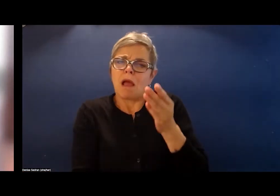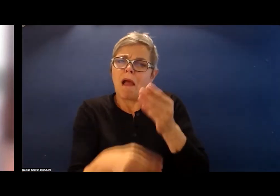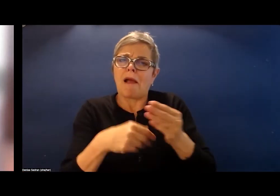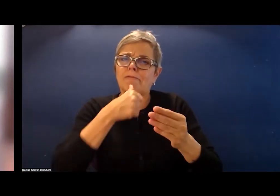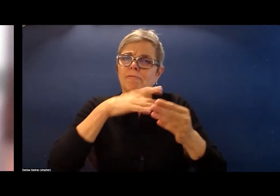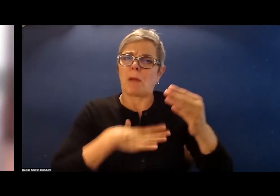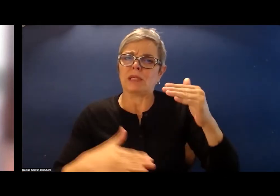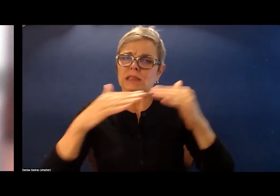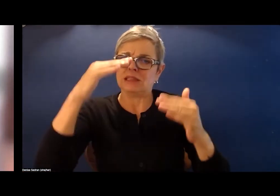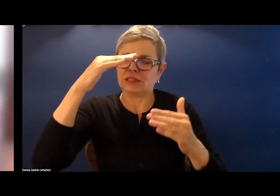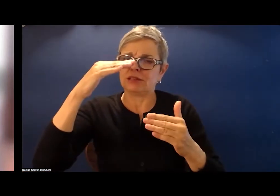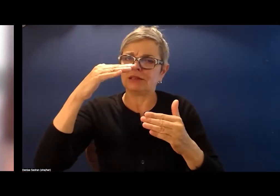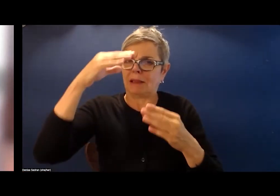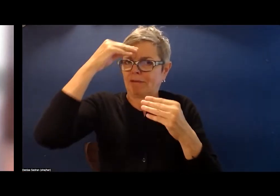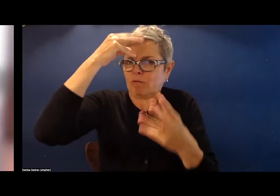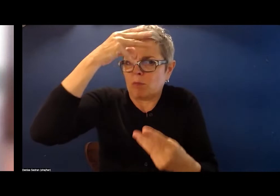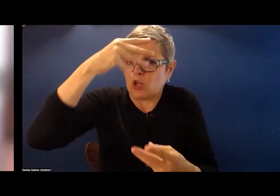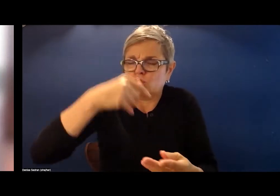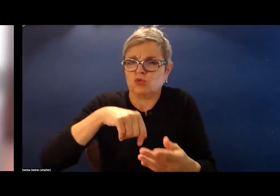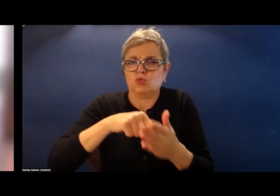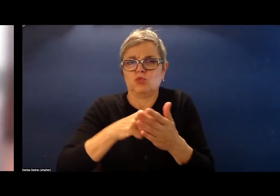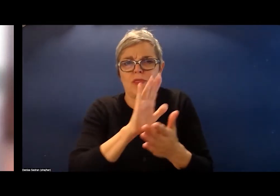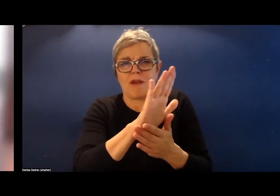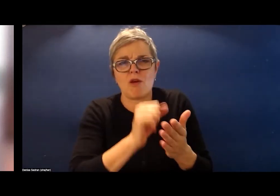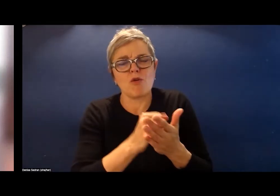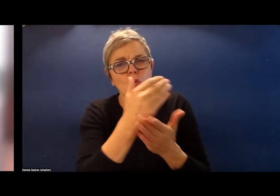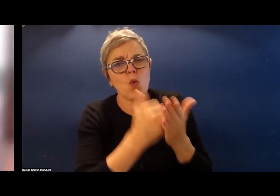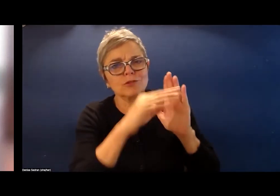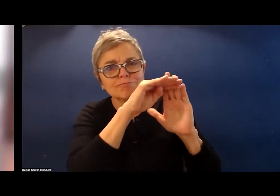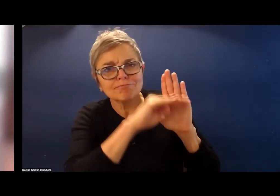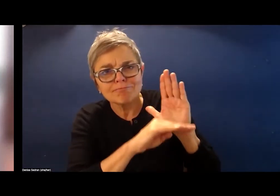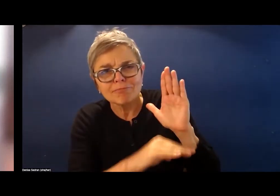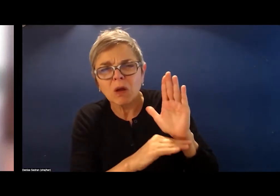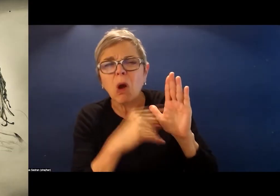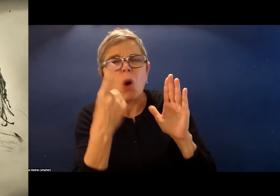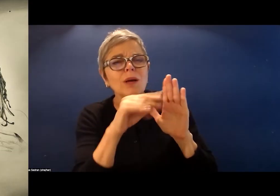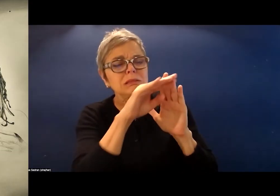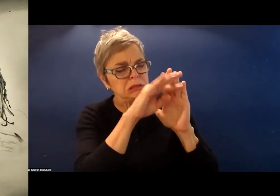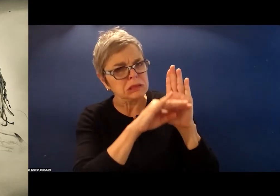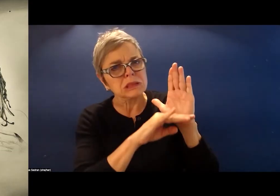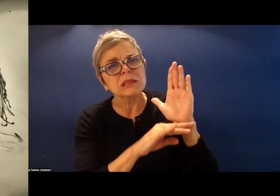and it most often appeared as the last week or two on the syllabus.